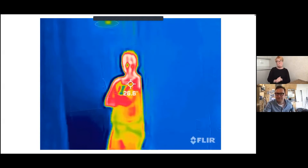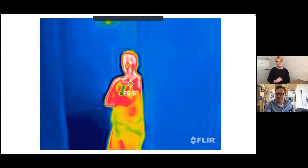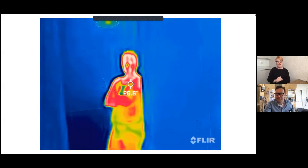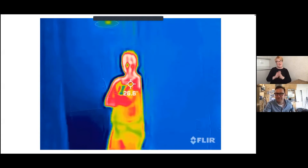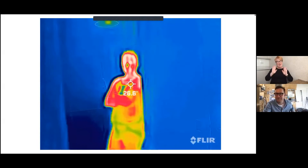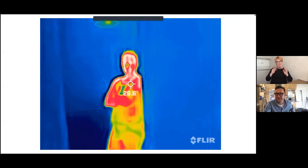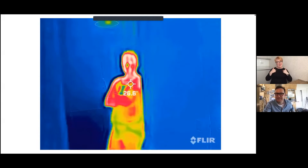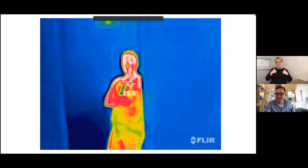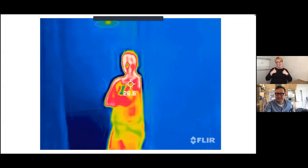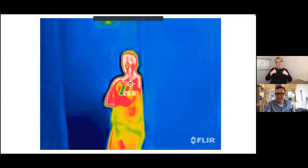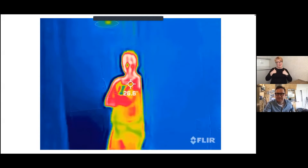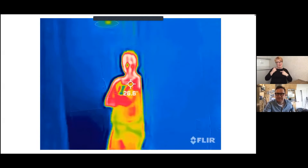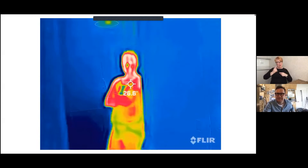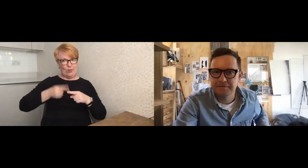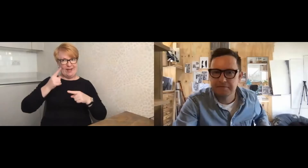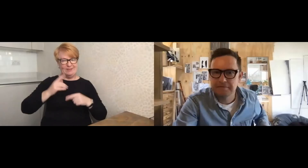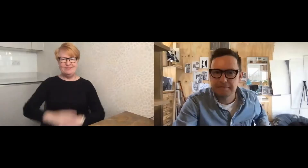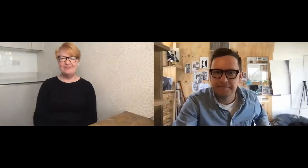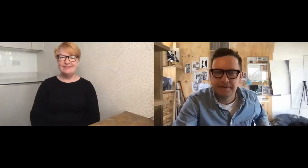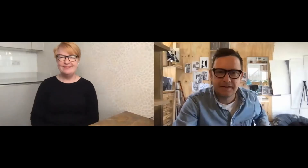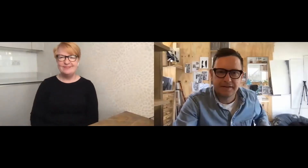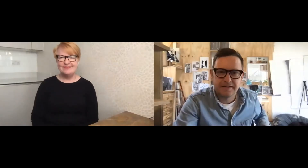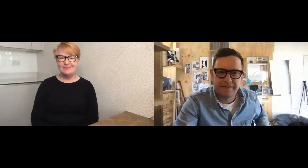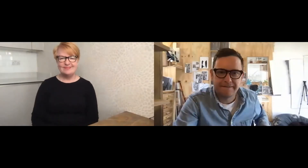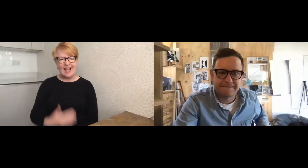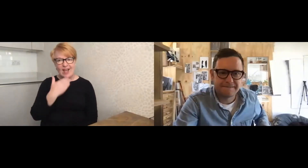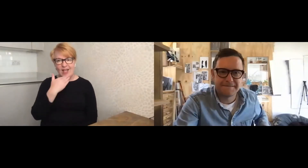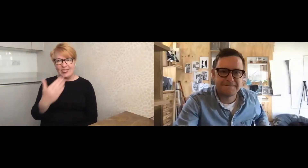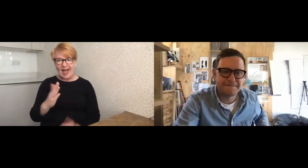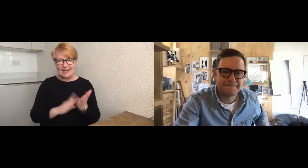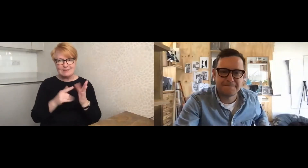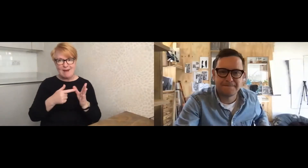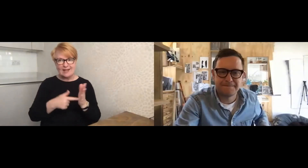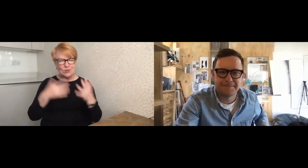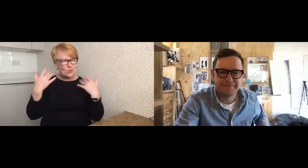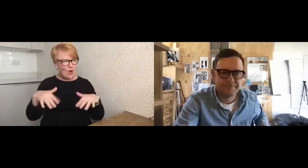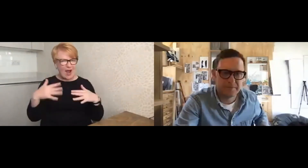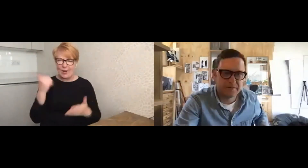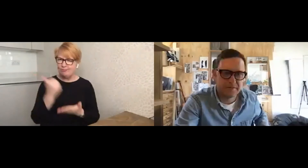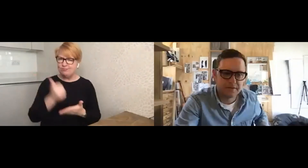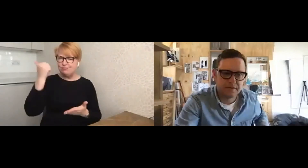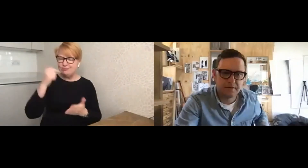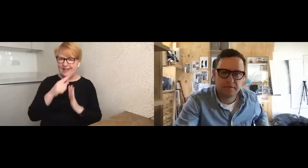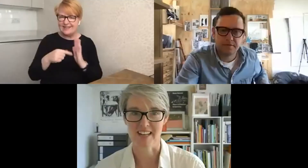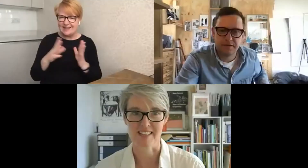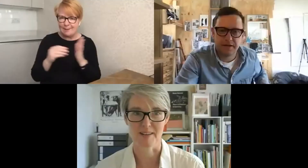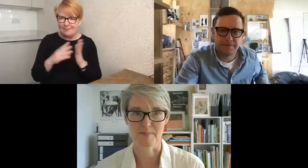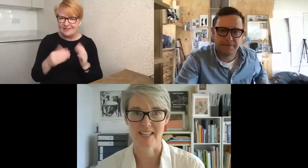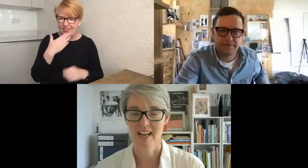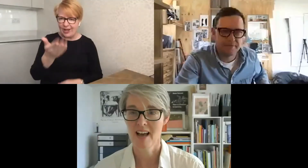run through. >> JES: Thanks very much, Mat. They were great examples. I'm sure we'll have lots to discuss in a bit.